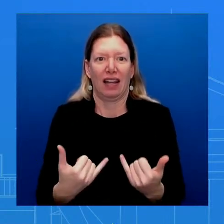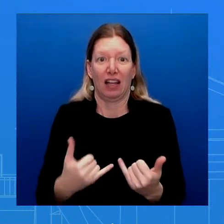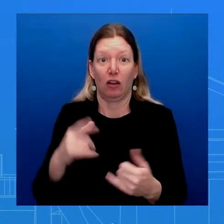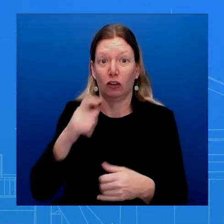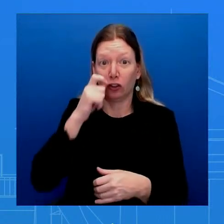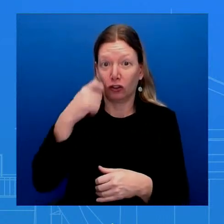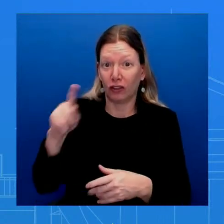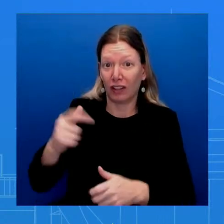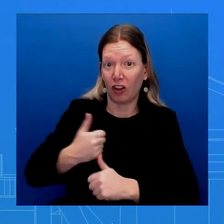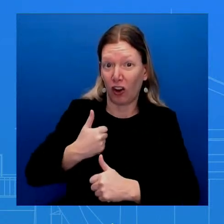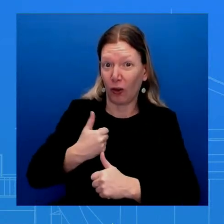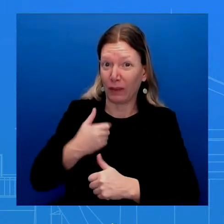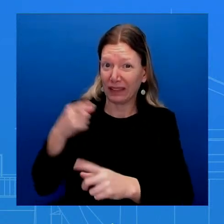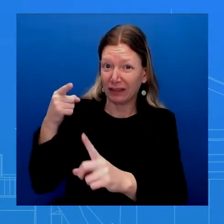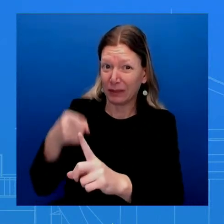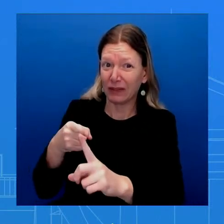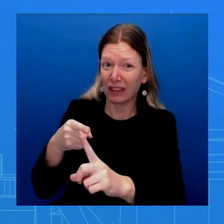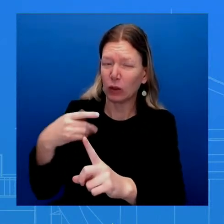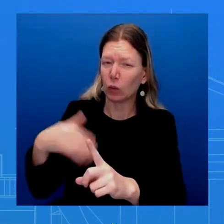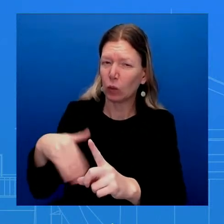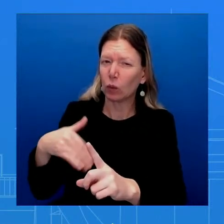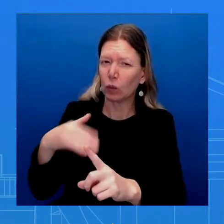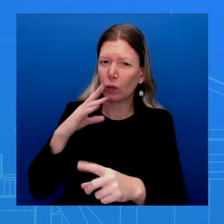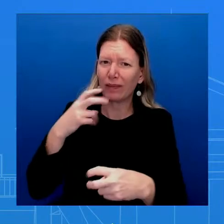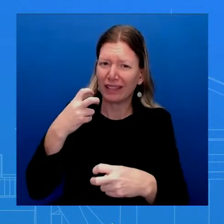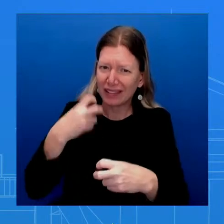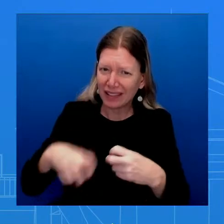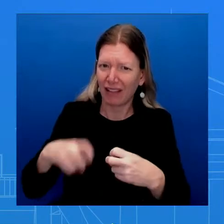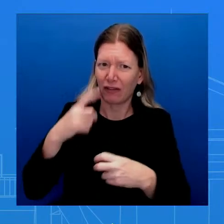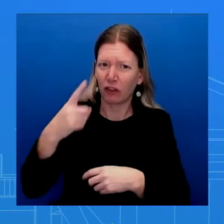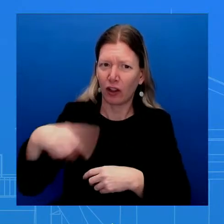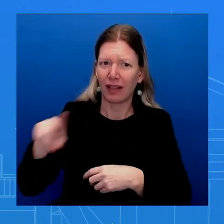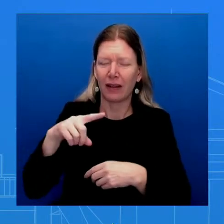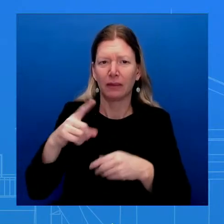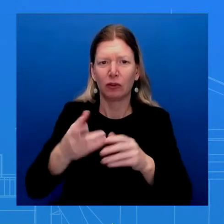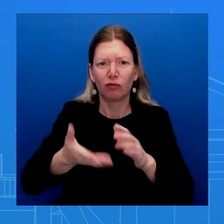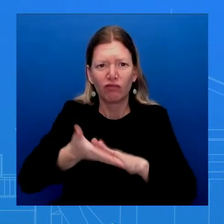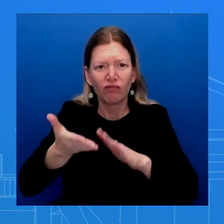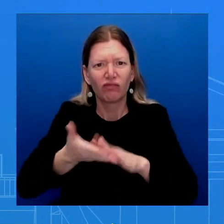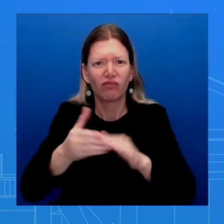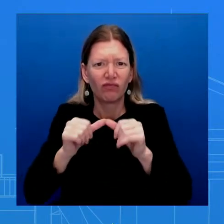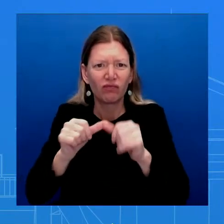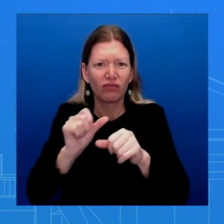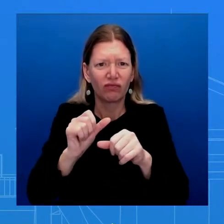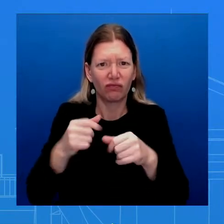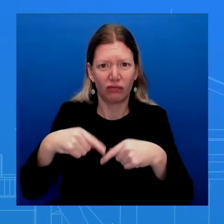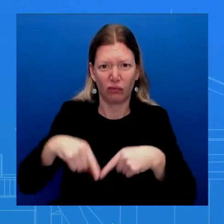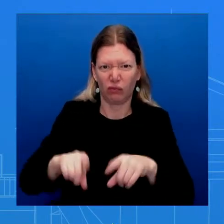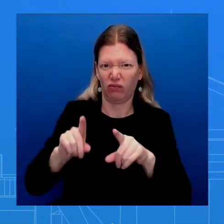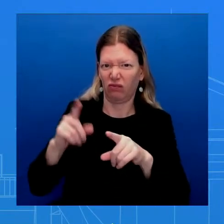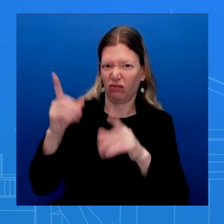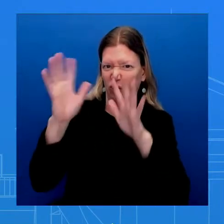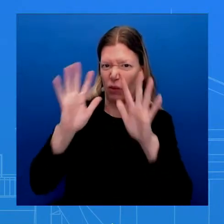for them to conduct operations when the weather gets less conducive to do so. So, we -- we hope that when Congress comes back to work,